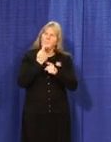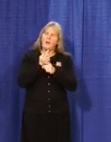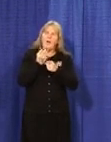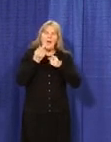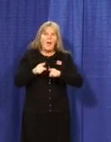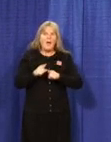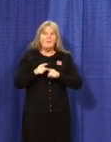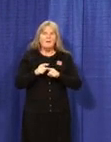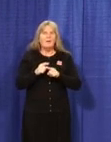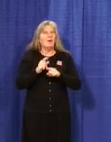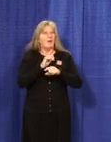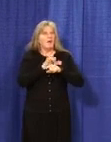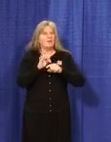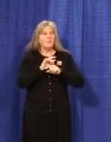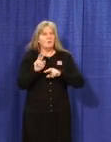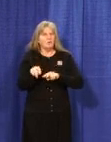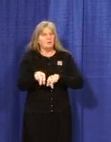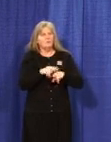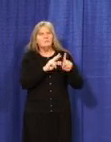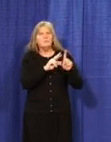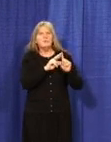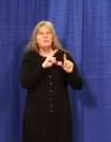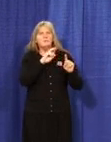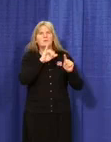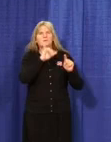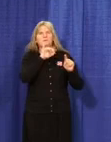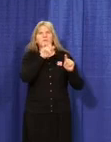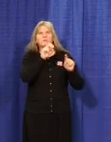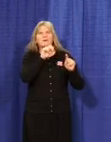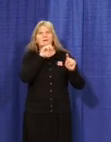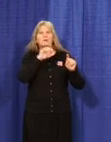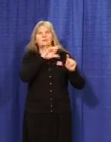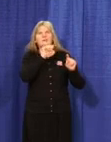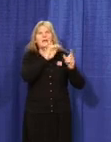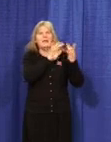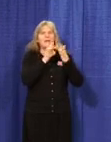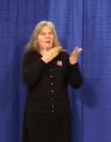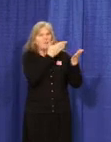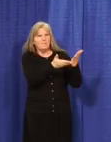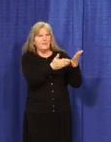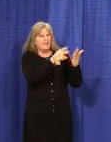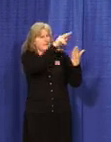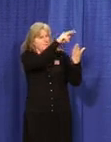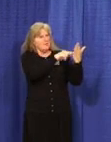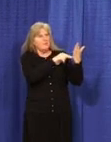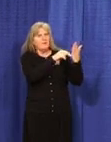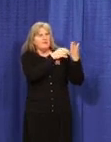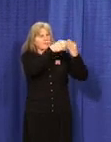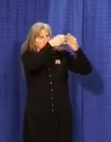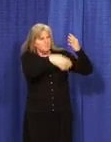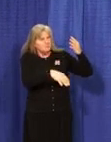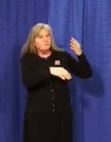available on Yukon.ca. This is where you can find out about the active cases and the